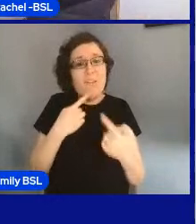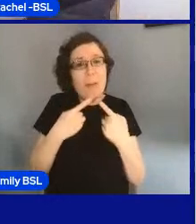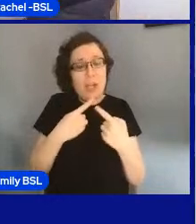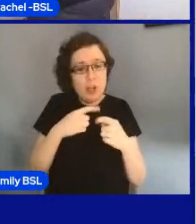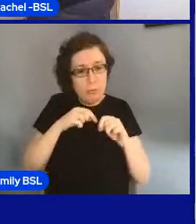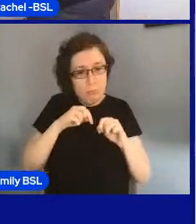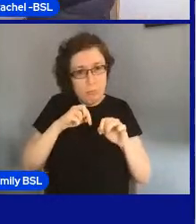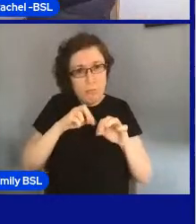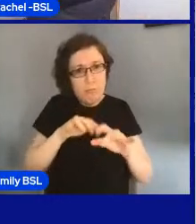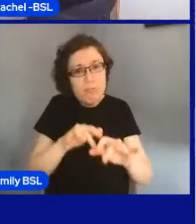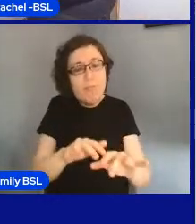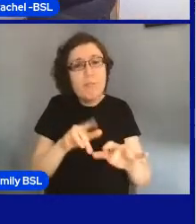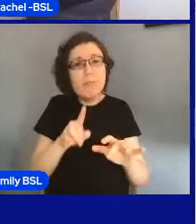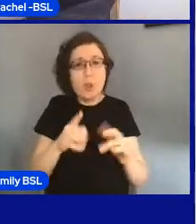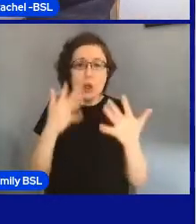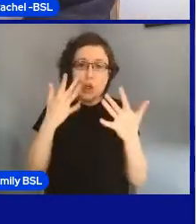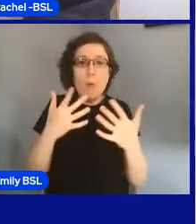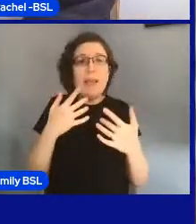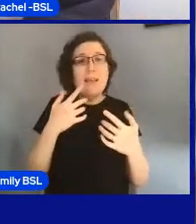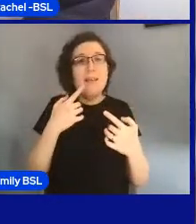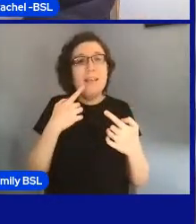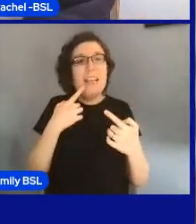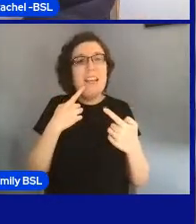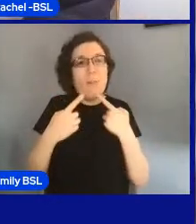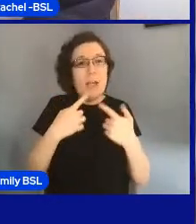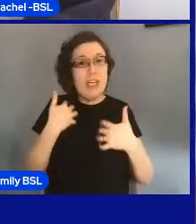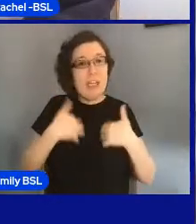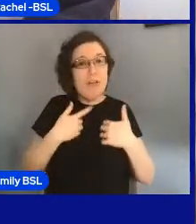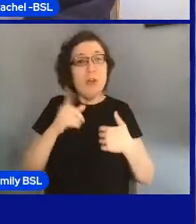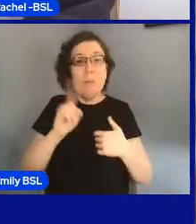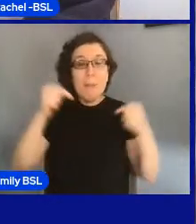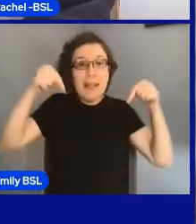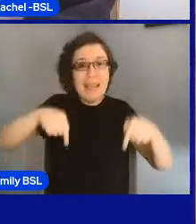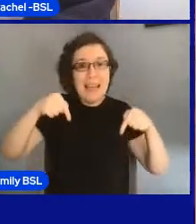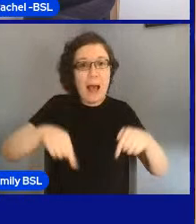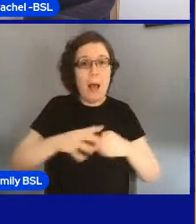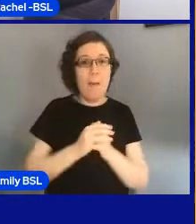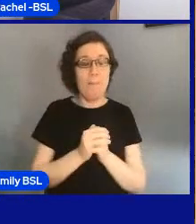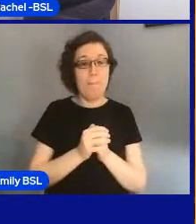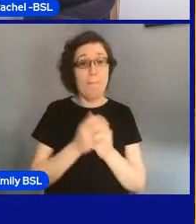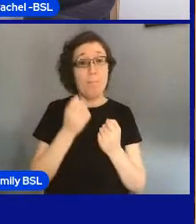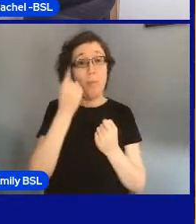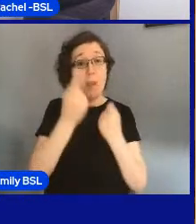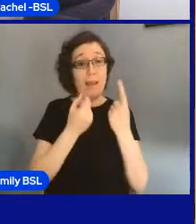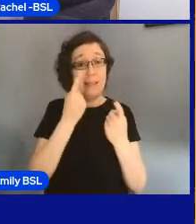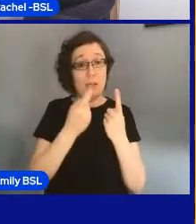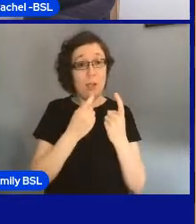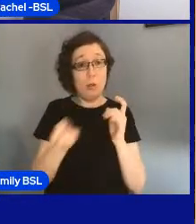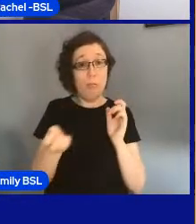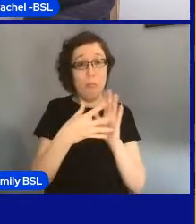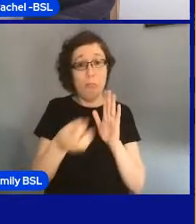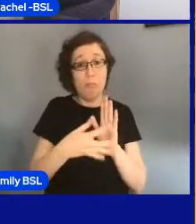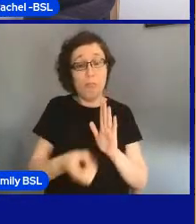The locals can speak with the voice about using hyper- local information, things that are of interest to people here.